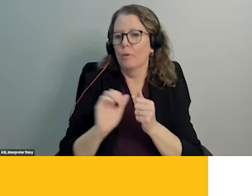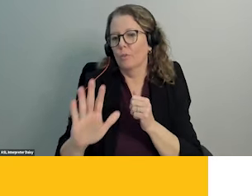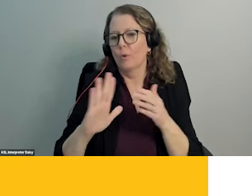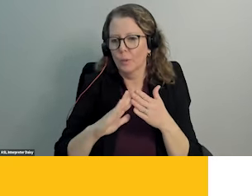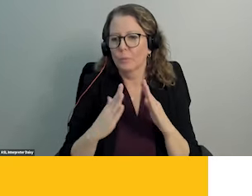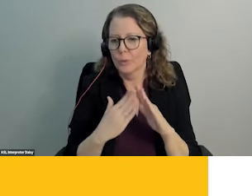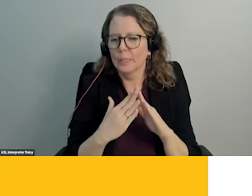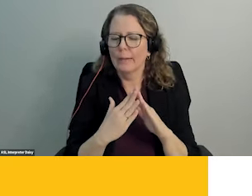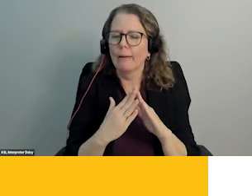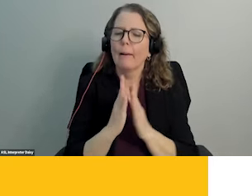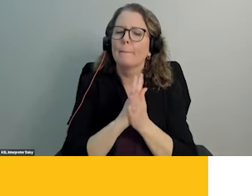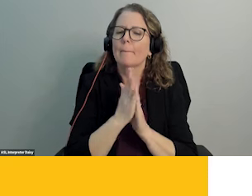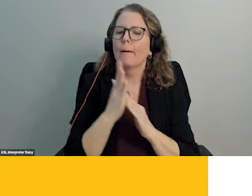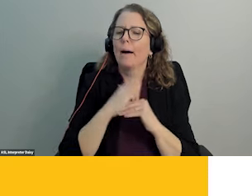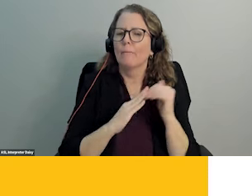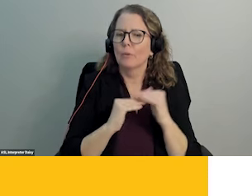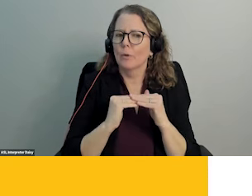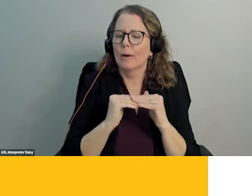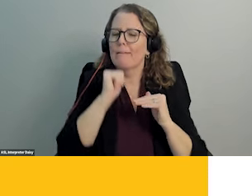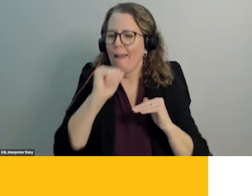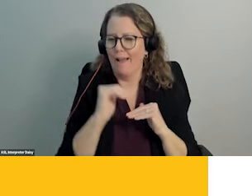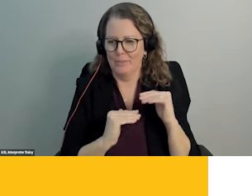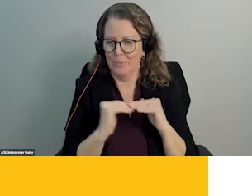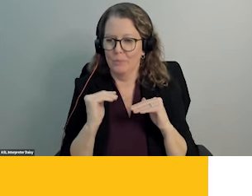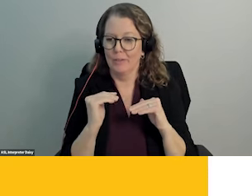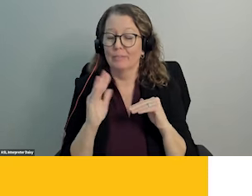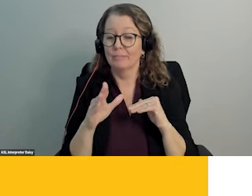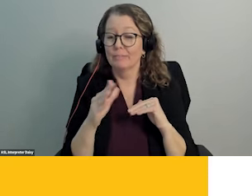And get comfortable with being uncomfortable. Mistakes happen all the time.